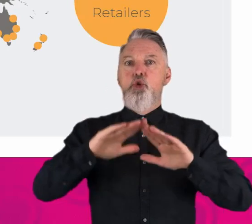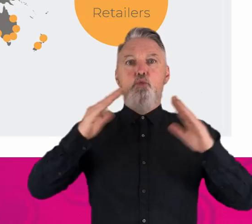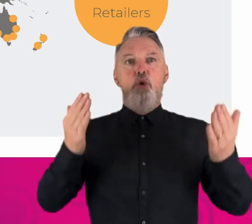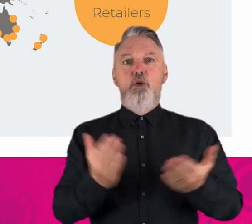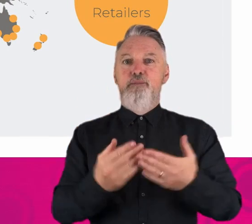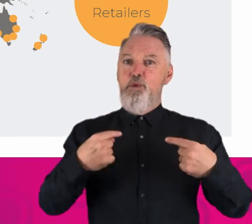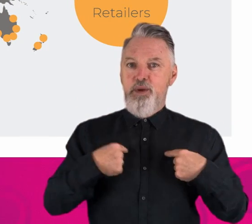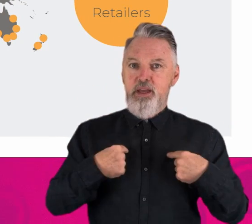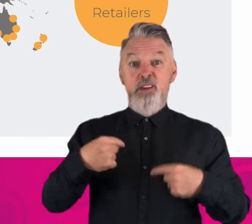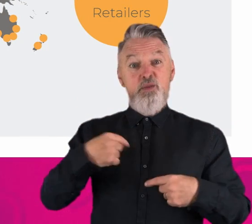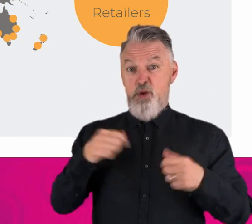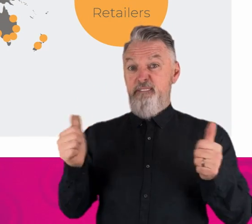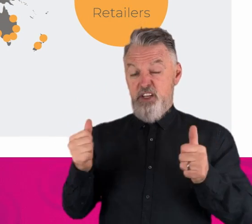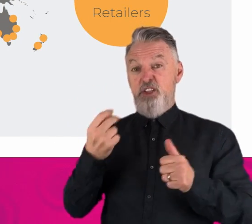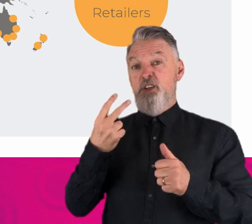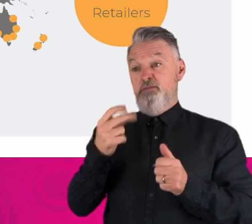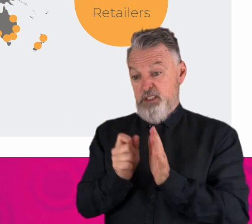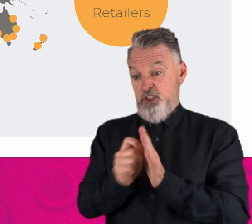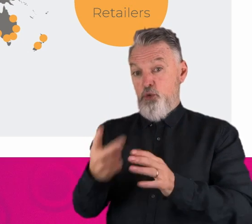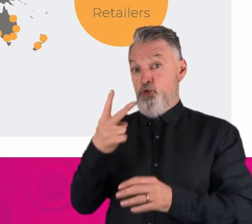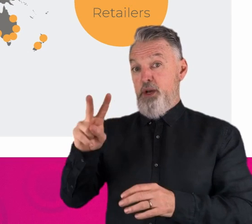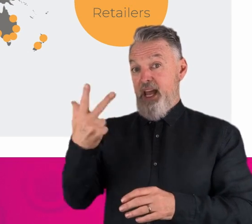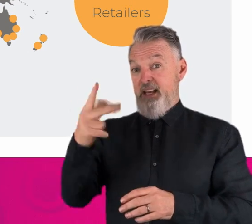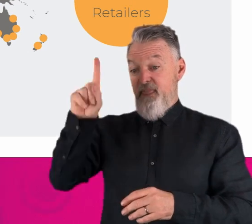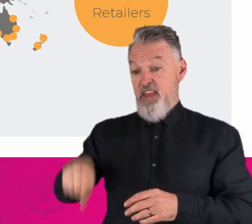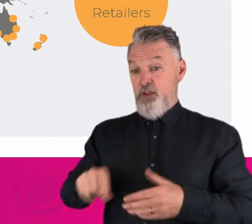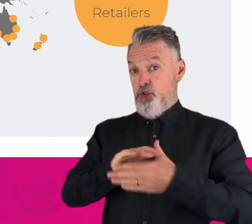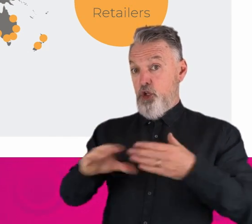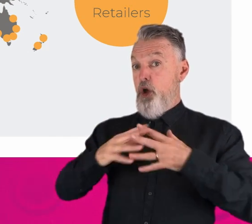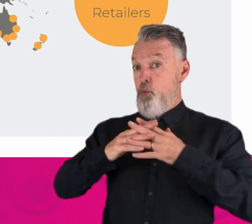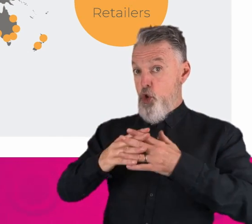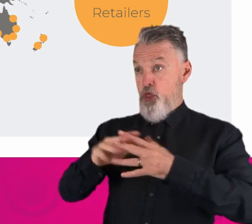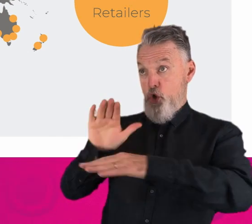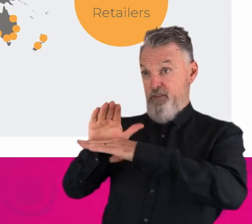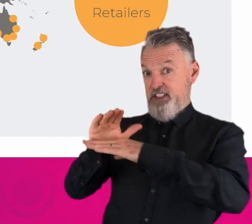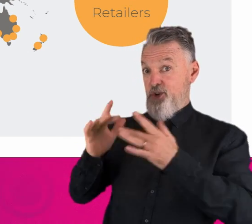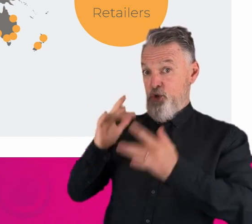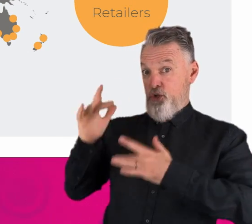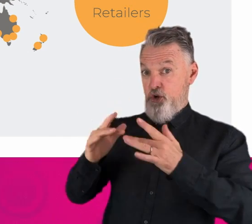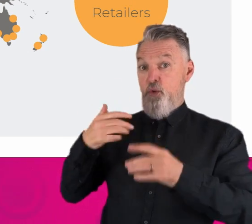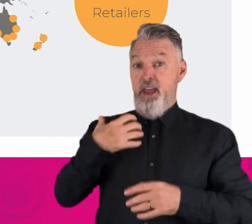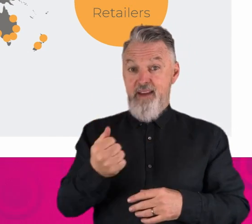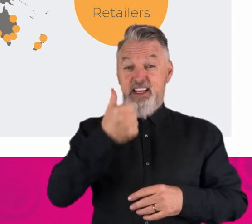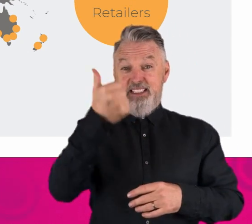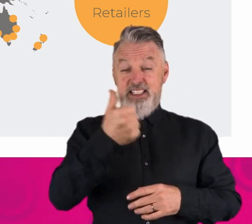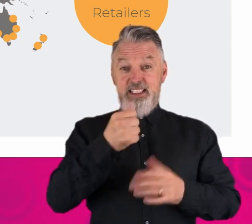We've sold $28,000 worth of product internationally through our online store. And we 've got 16 retailers through Australia